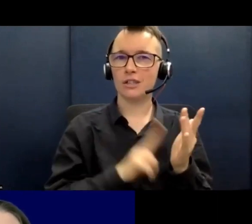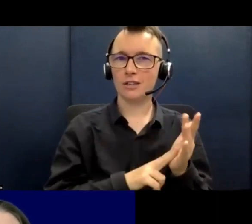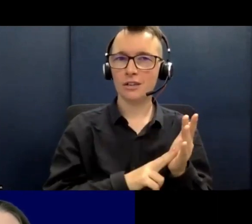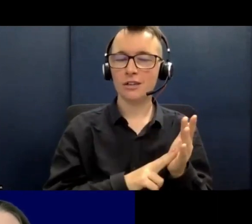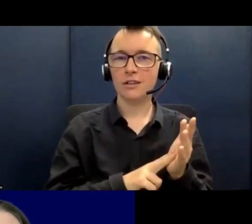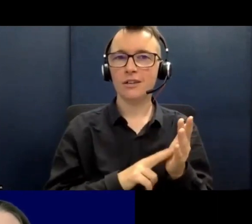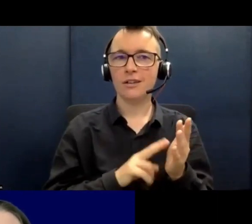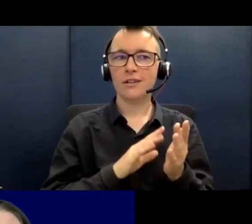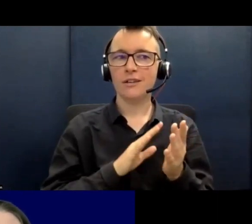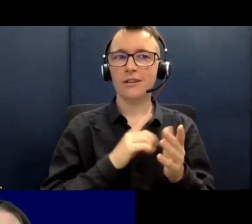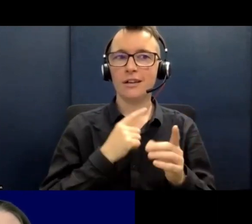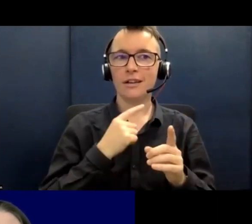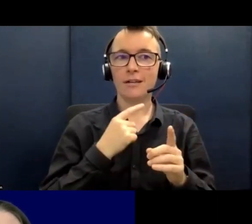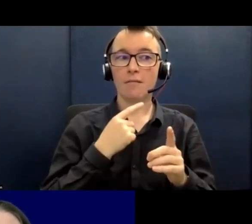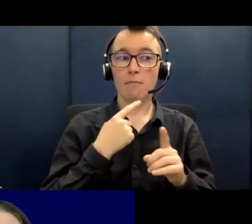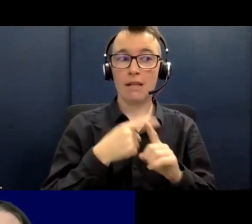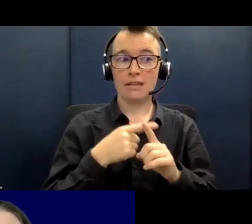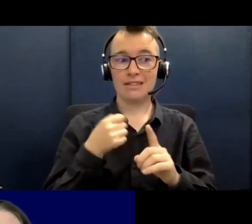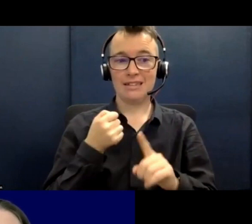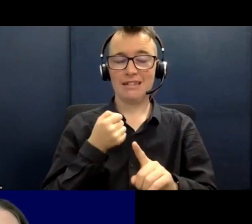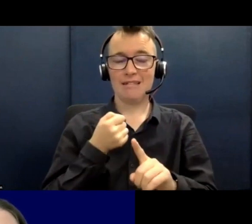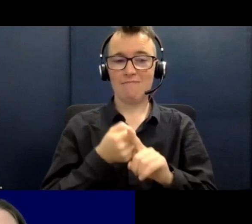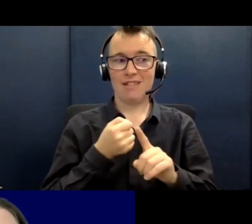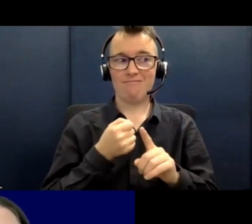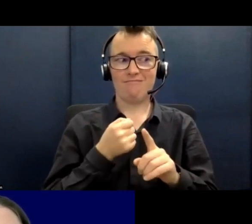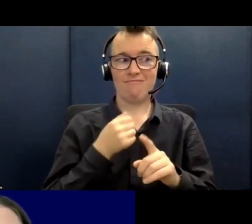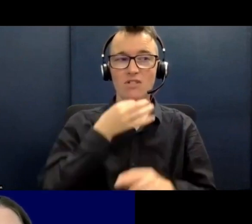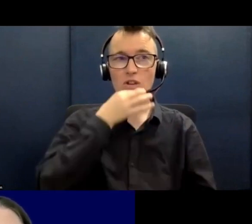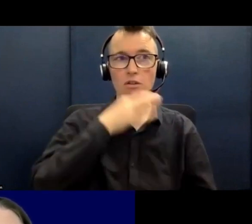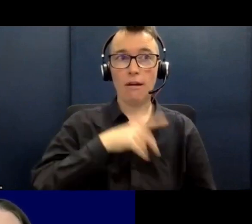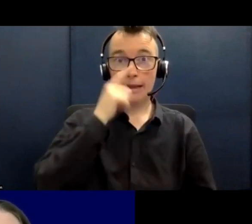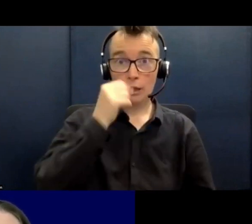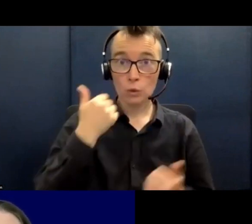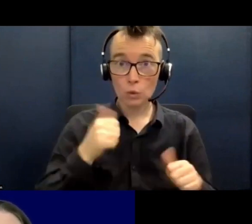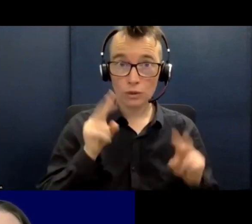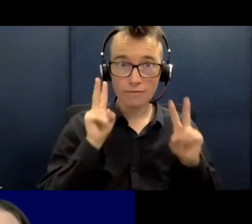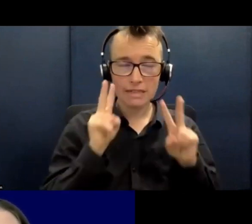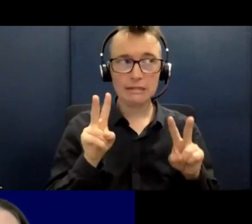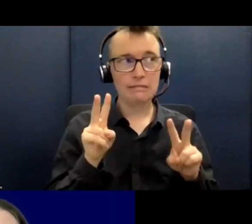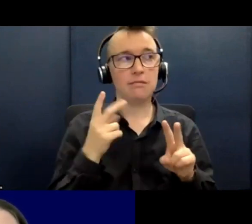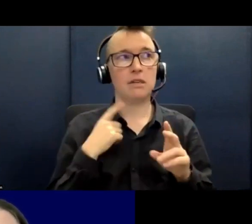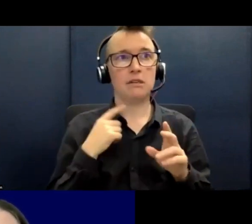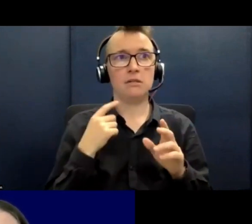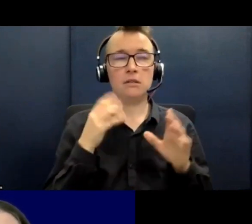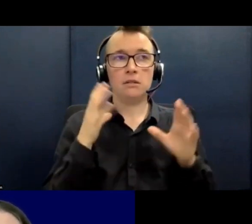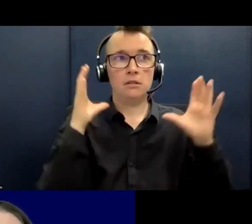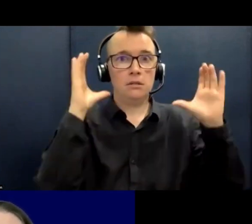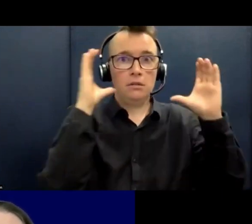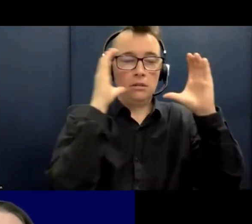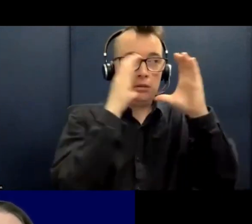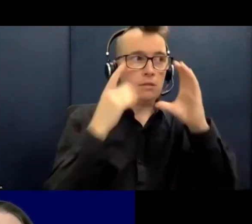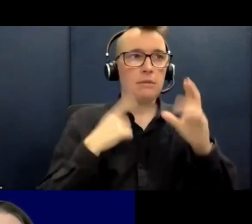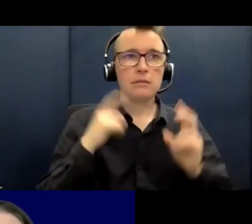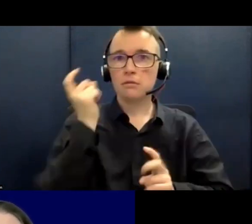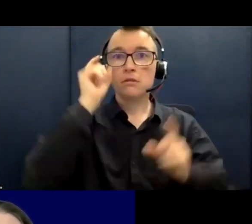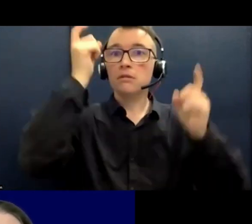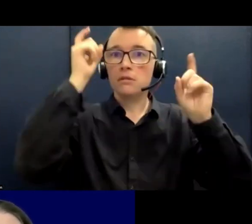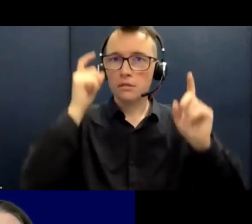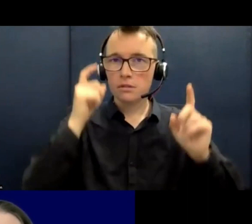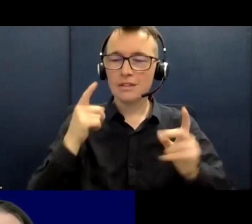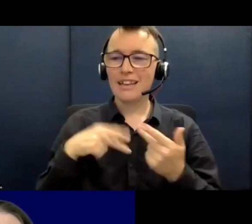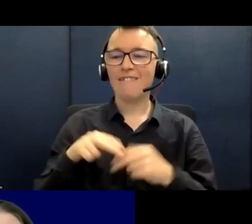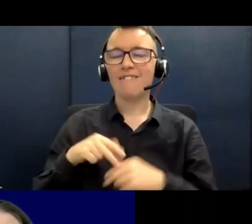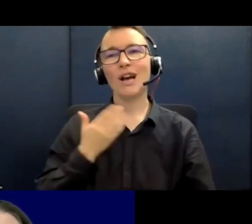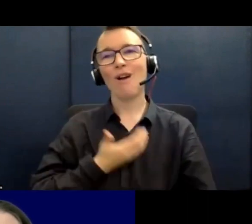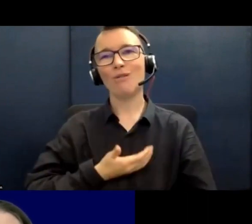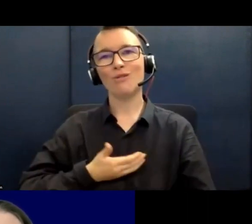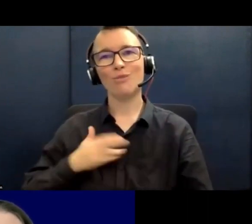able to use their vision as well So you do see, you do very much see variability and a good way